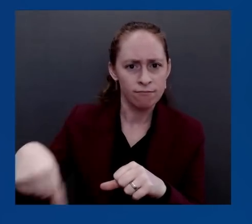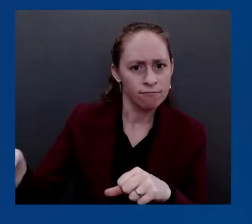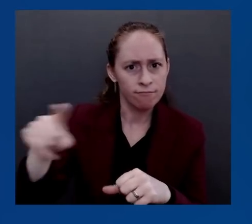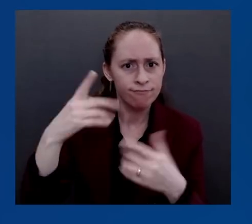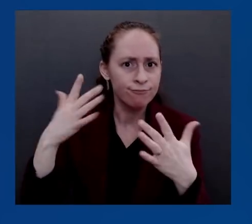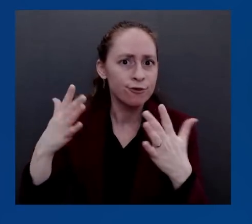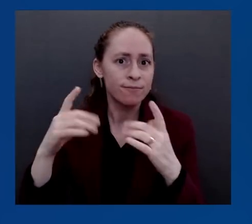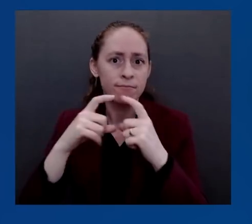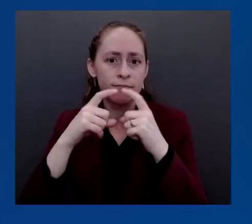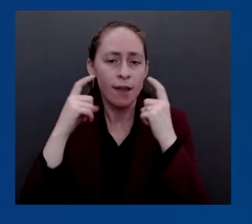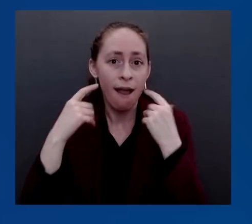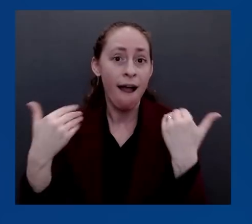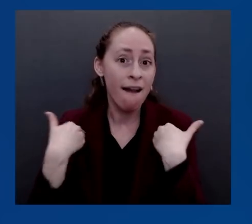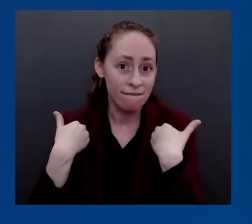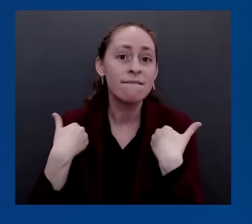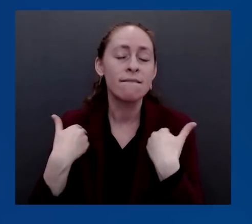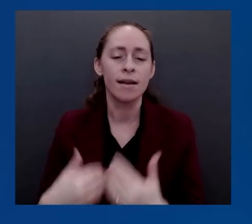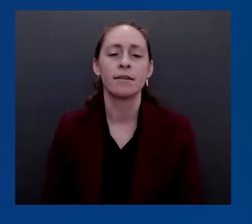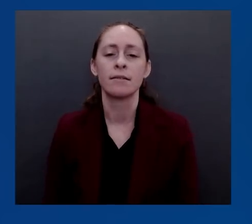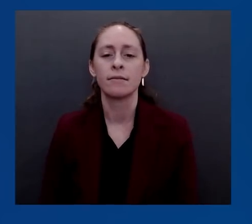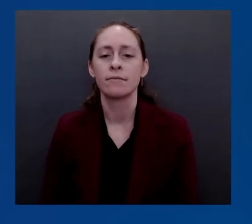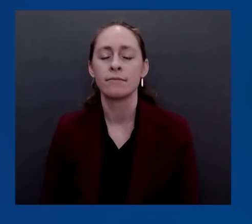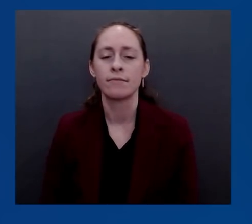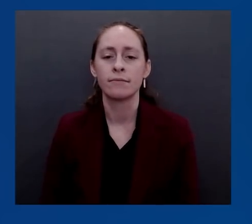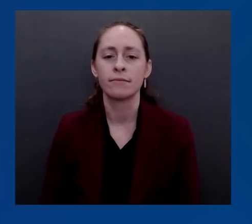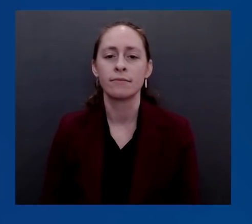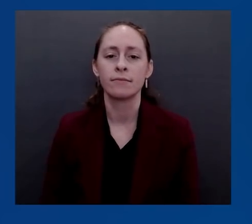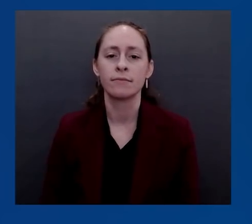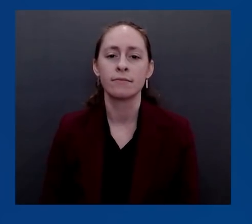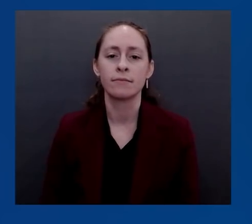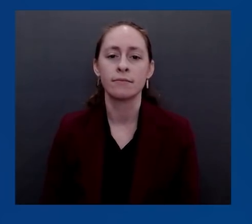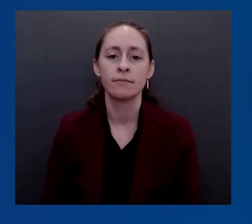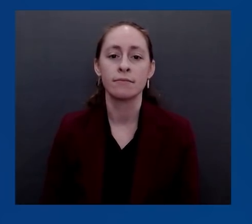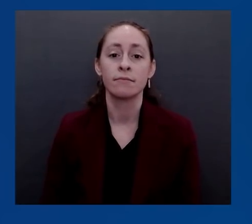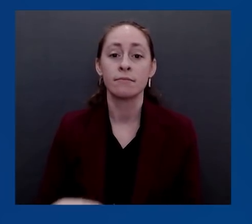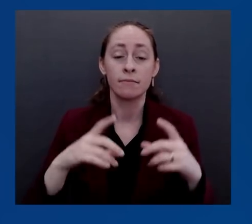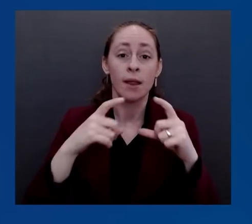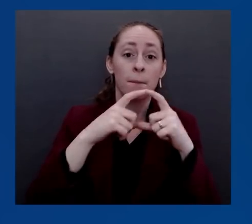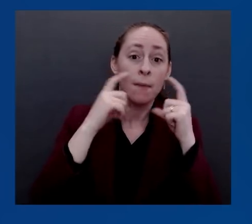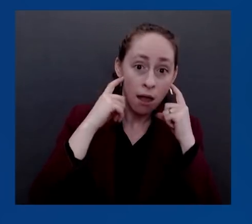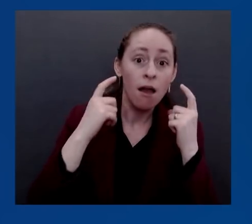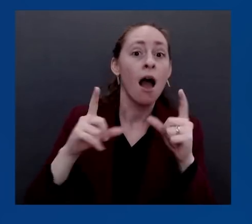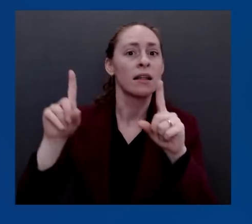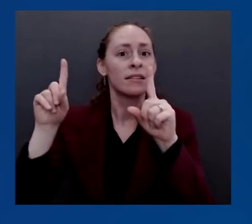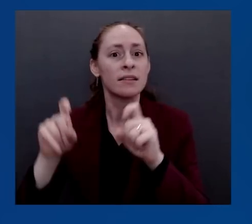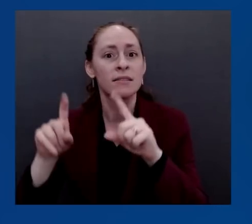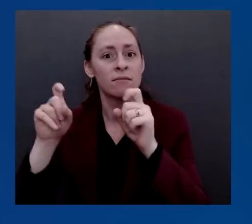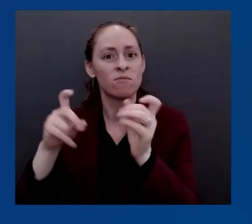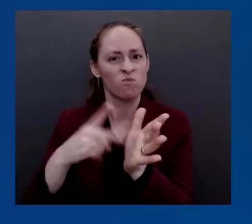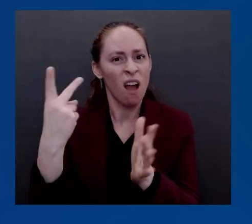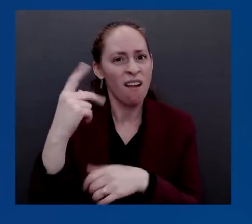In our early childcare guidance that was put out though, we do have some flexibility in there,